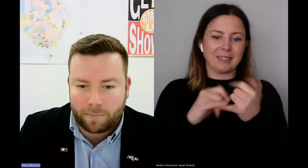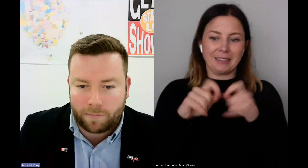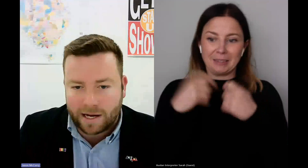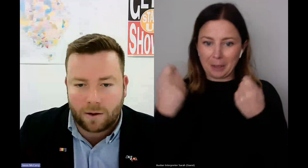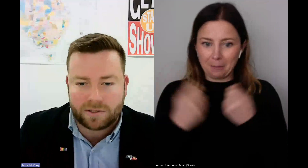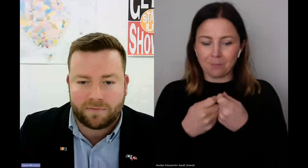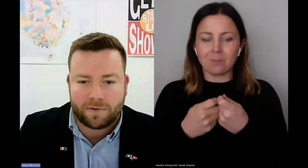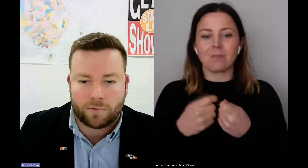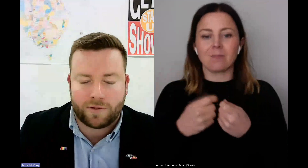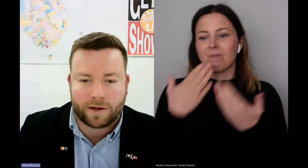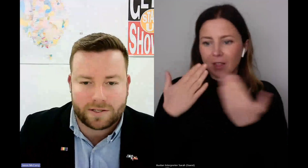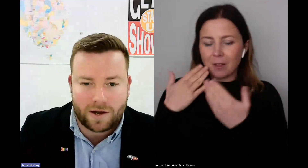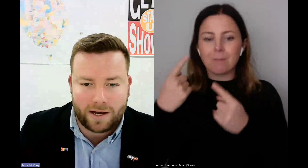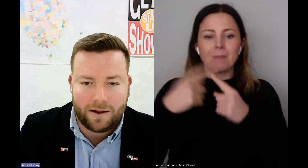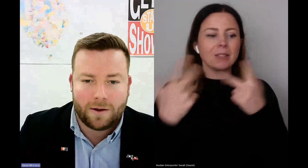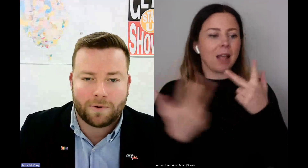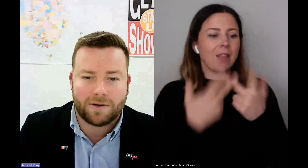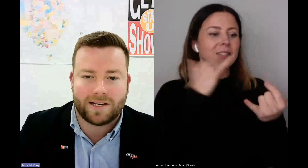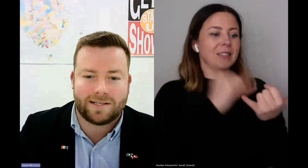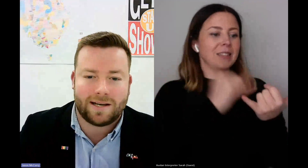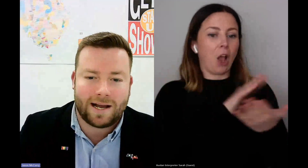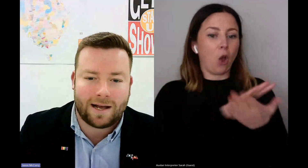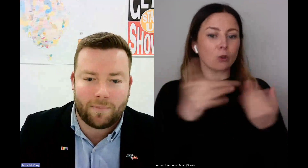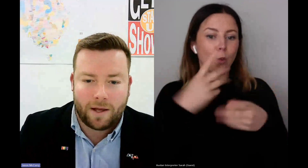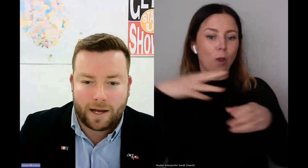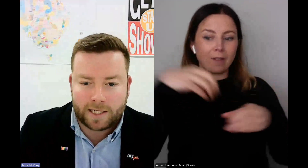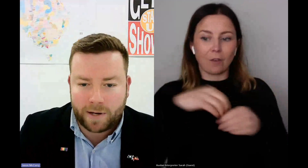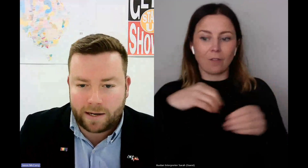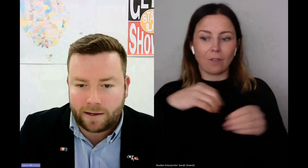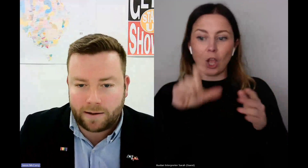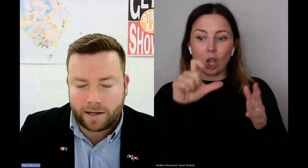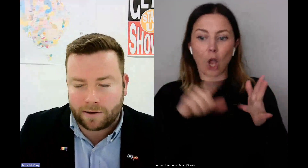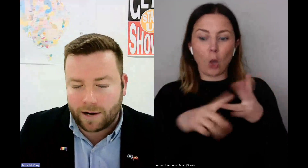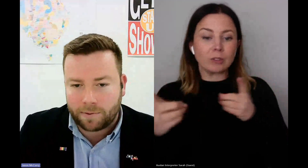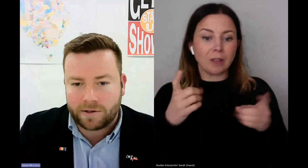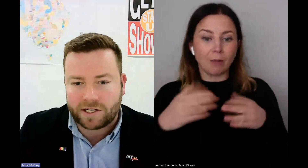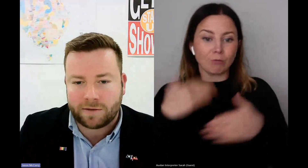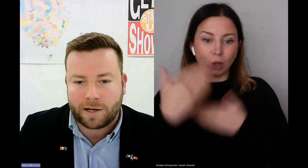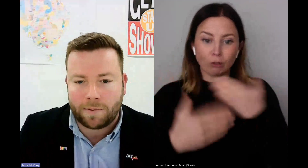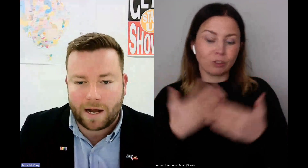different stakeholders involved in the co-design process. It's been a great project to be a